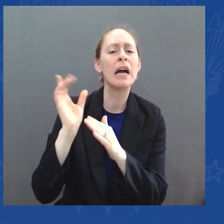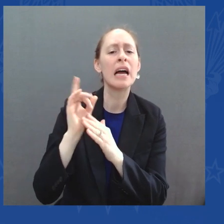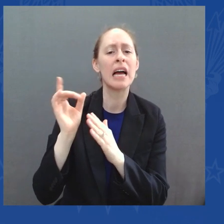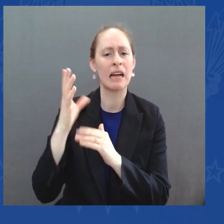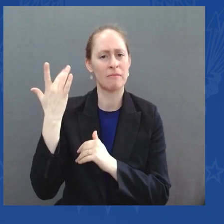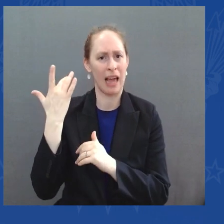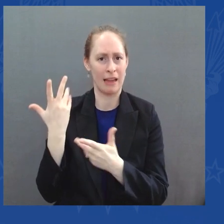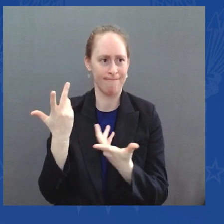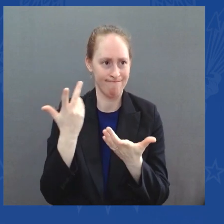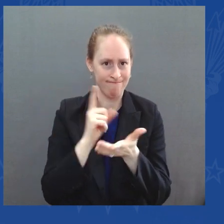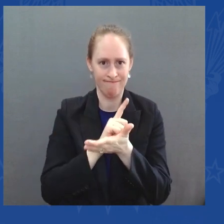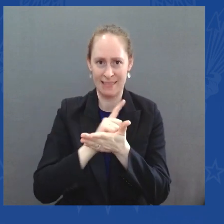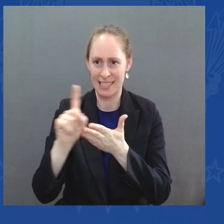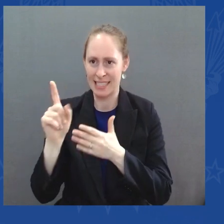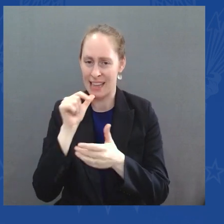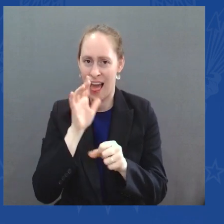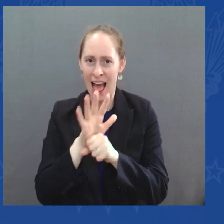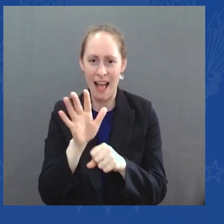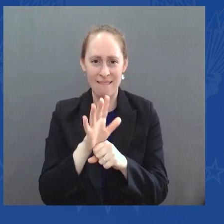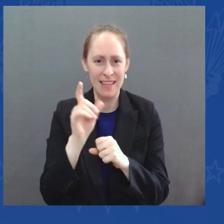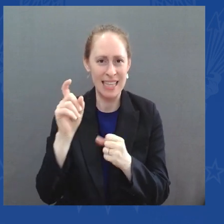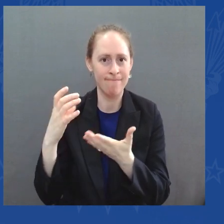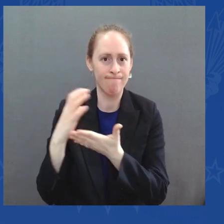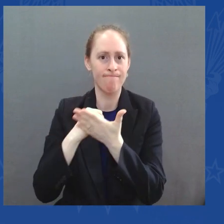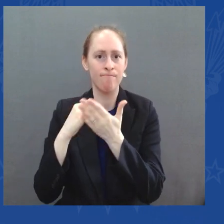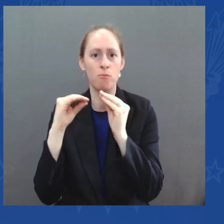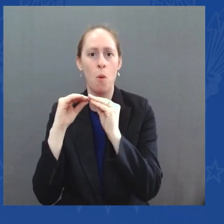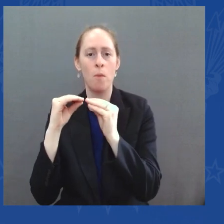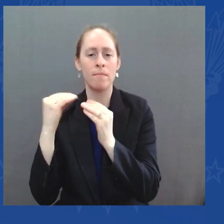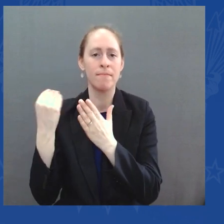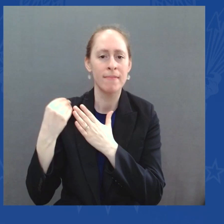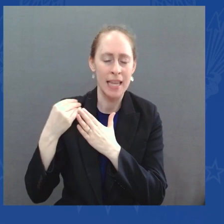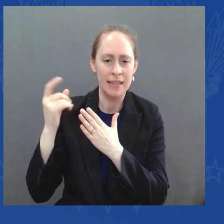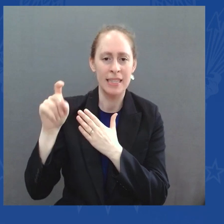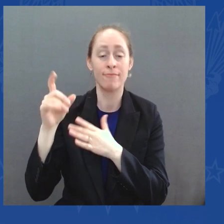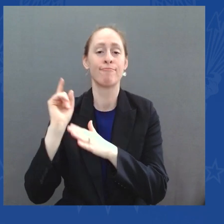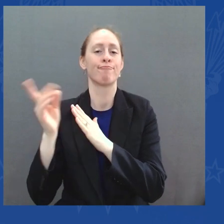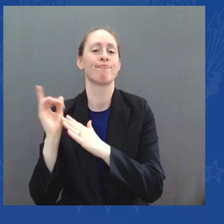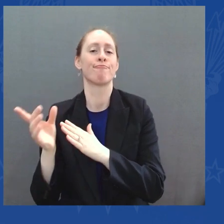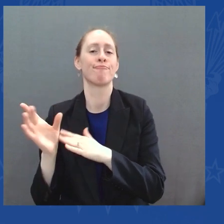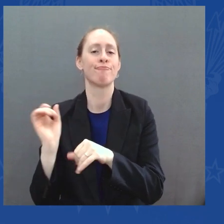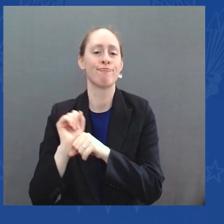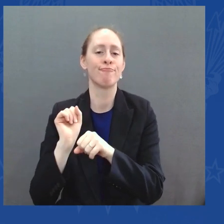It's incredibly important. And what task force movement is all about